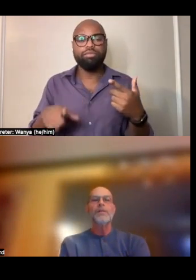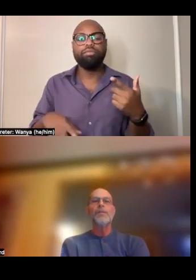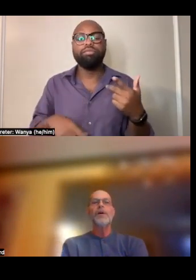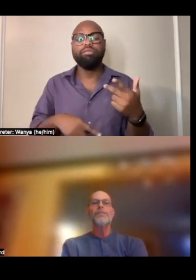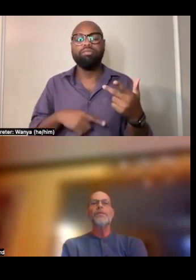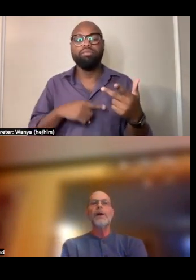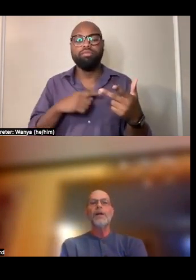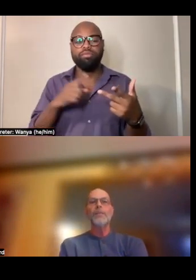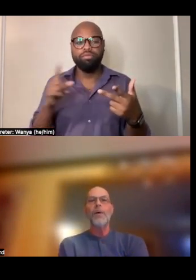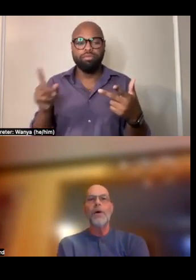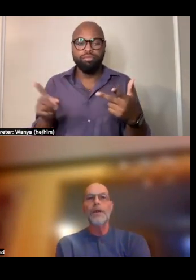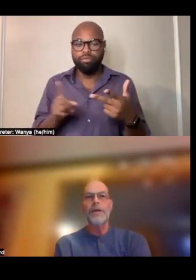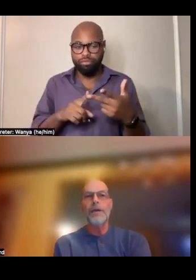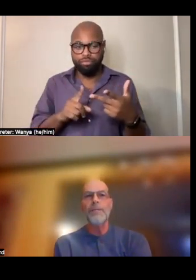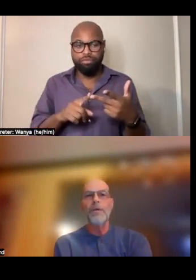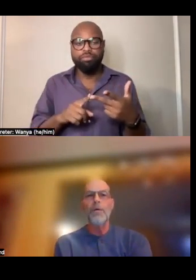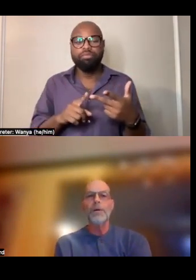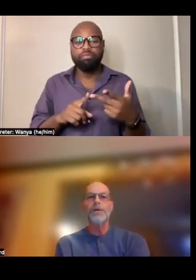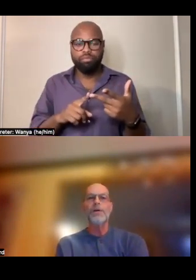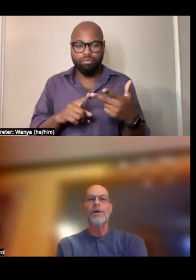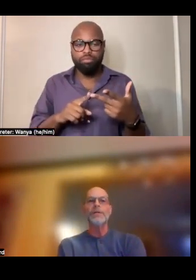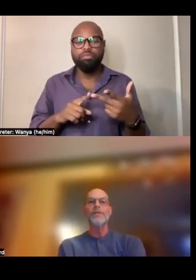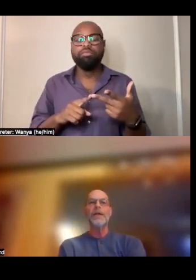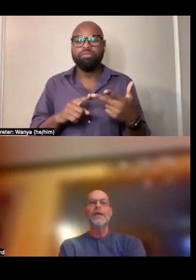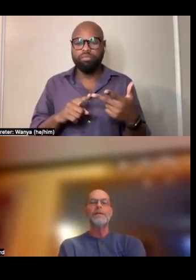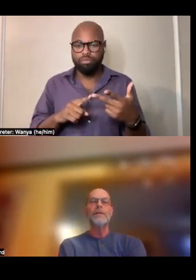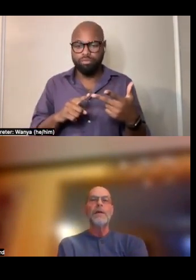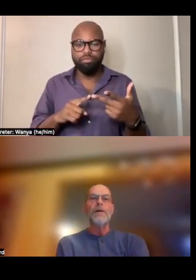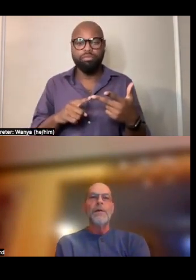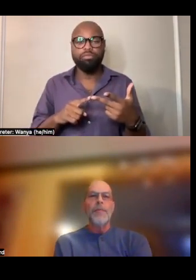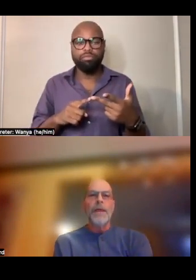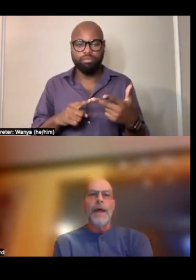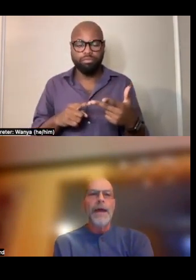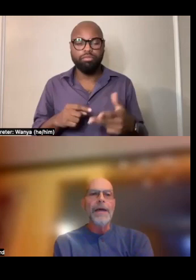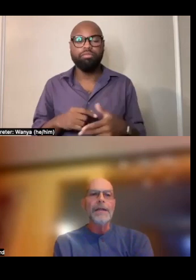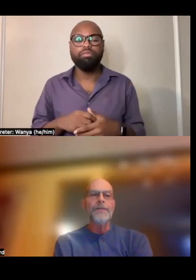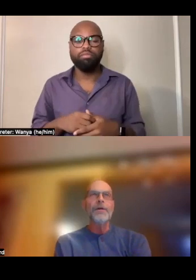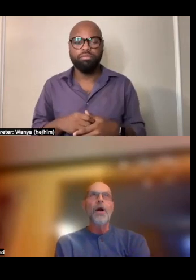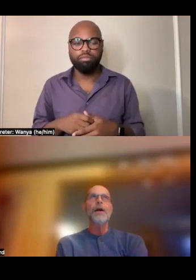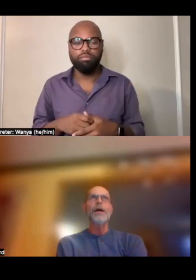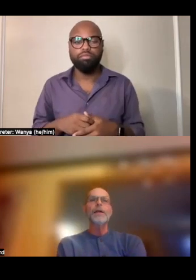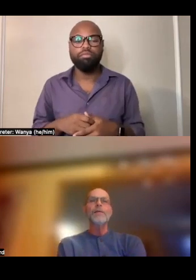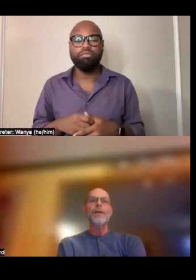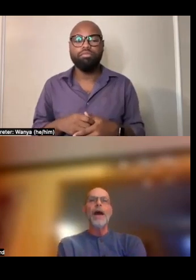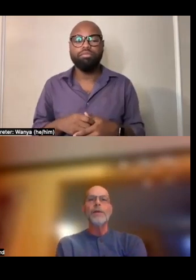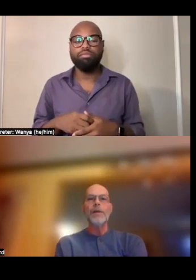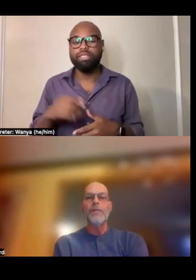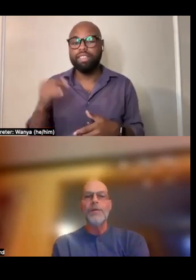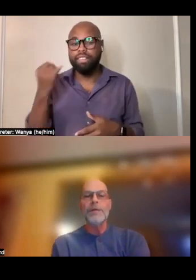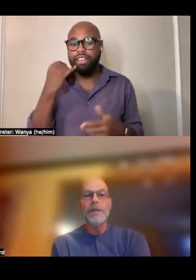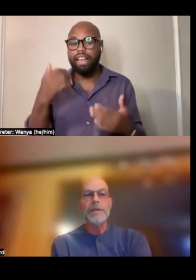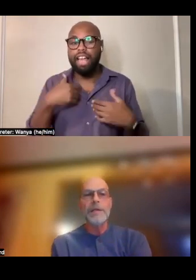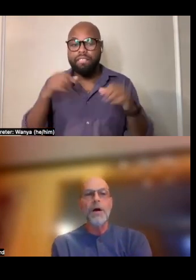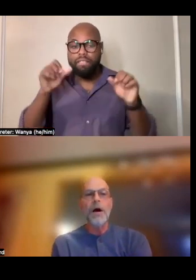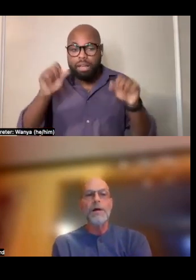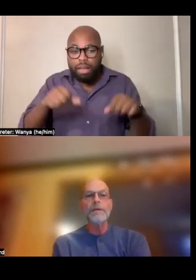the prevailing party can be awarded attorney's fees. And if there are any compatibility with existing laws,